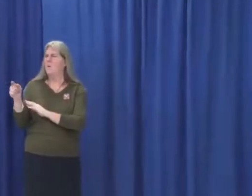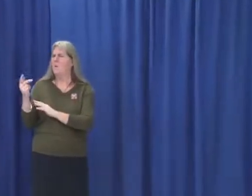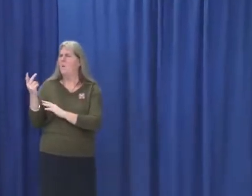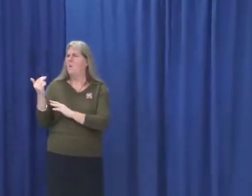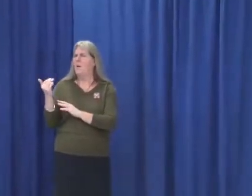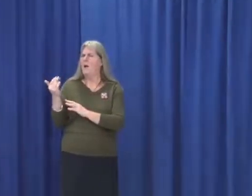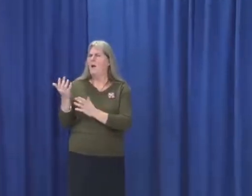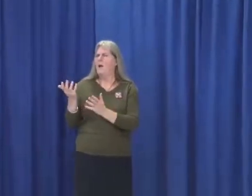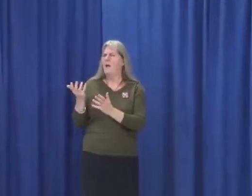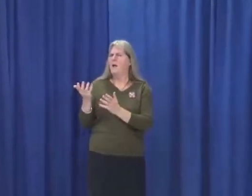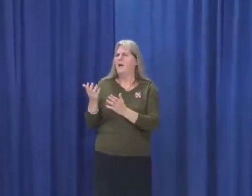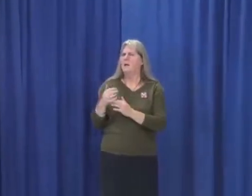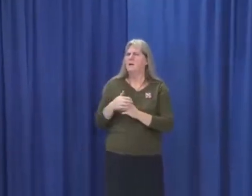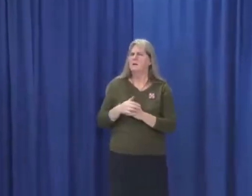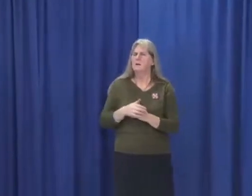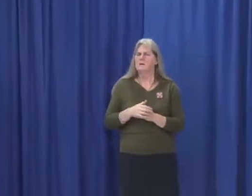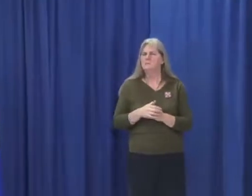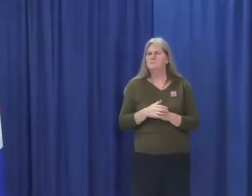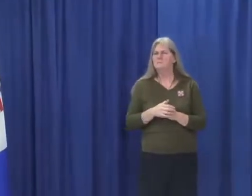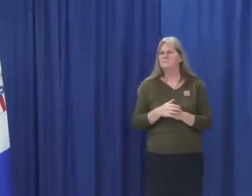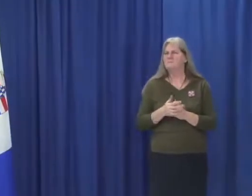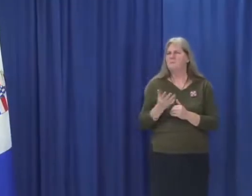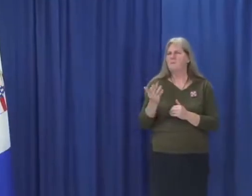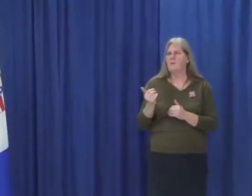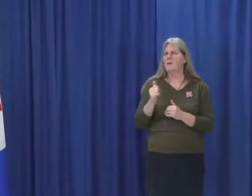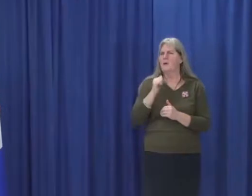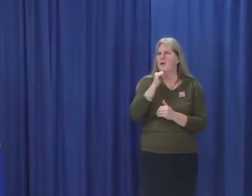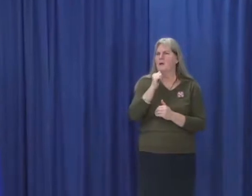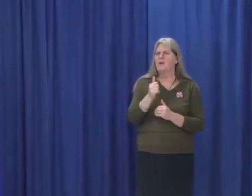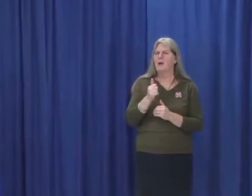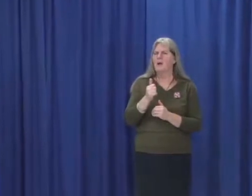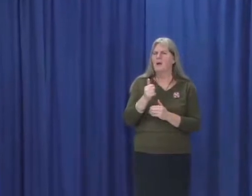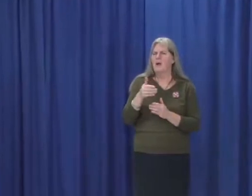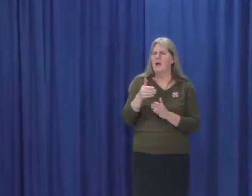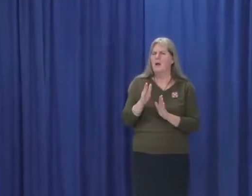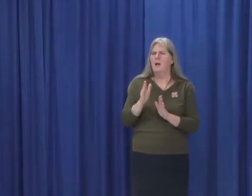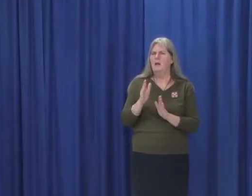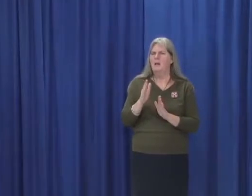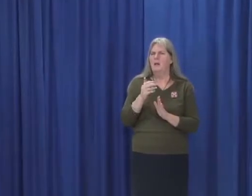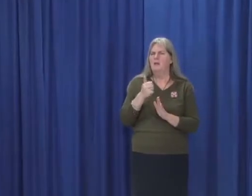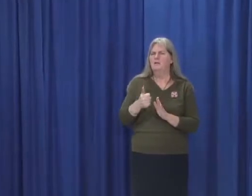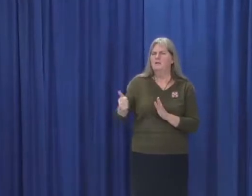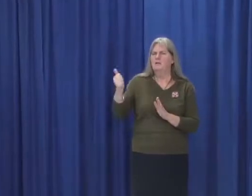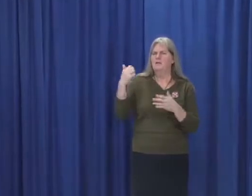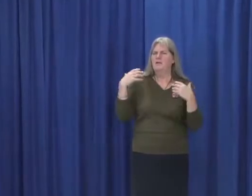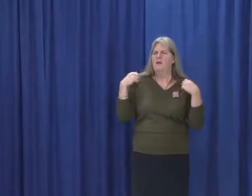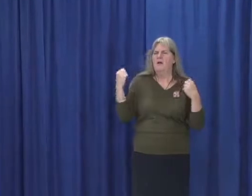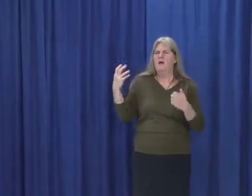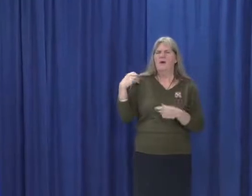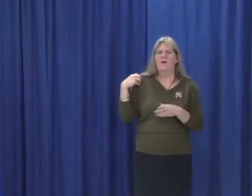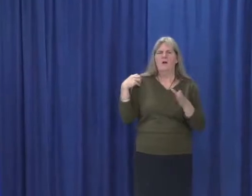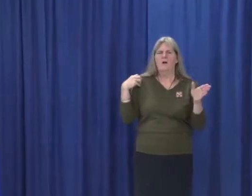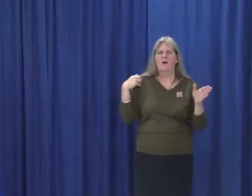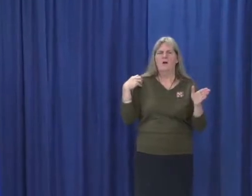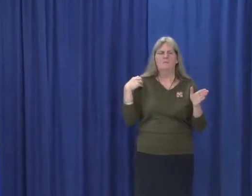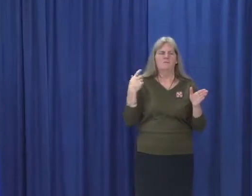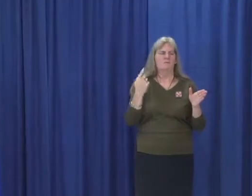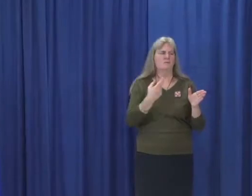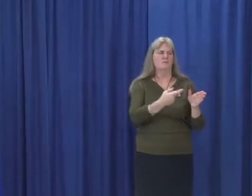is and why not give the acting Chief Medical Officer of Health